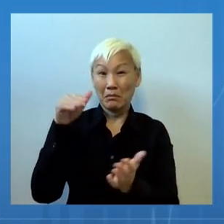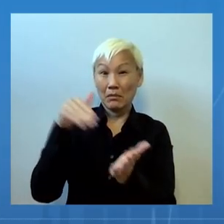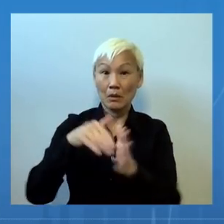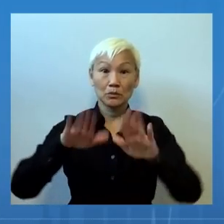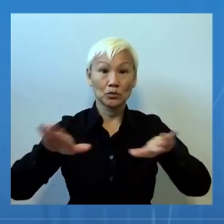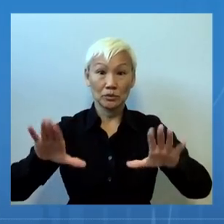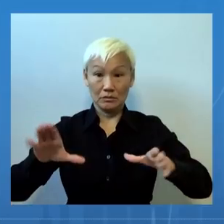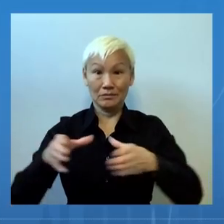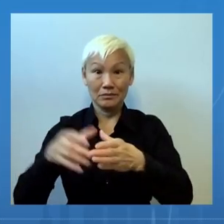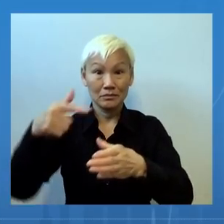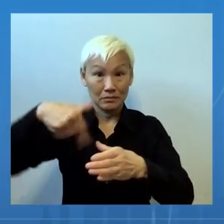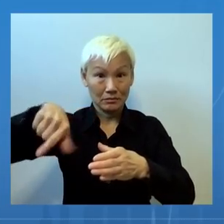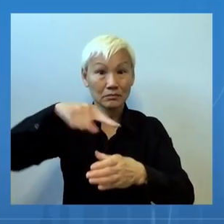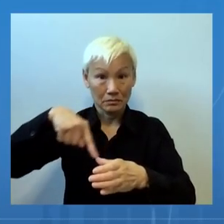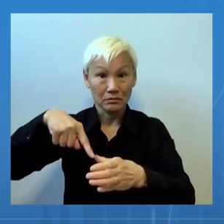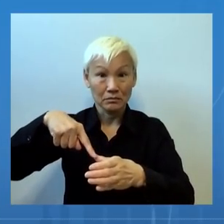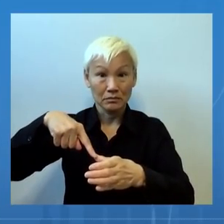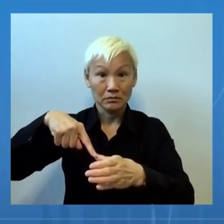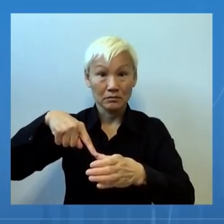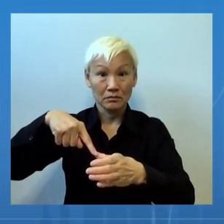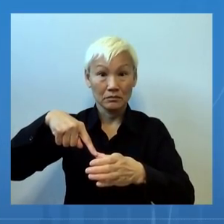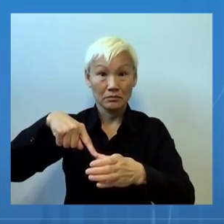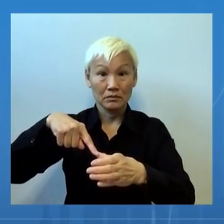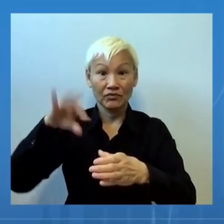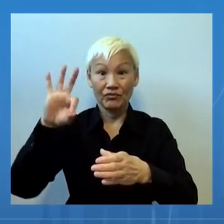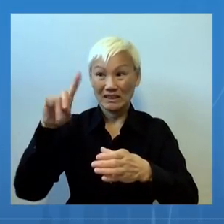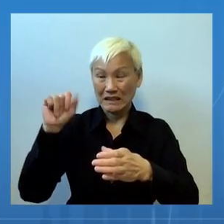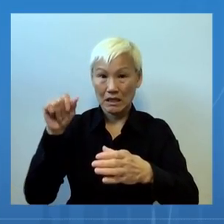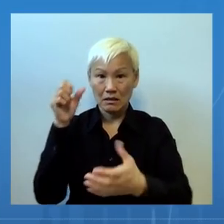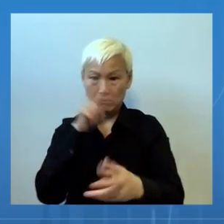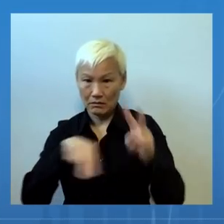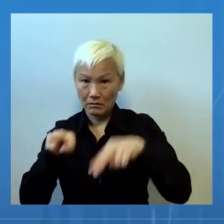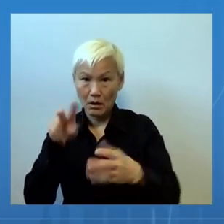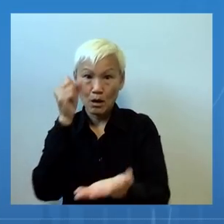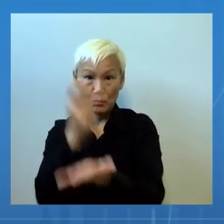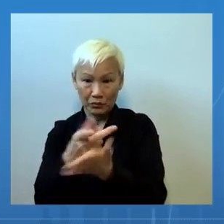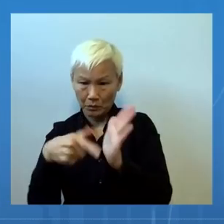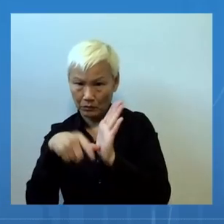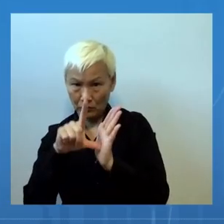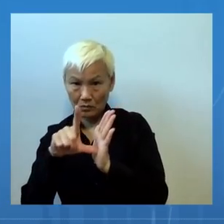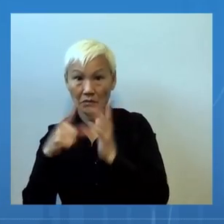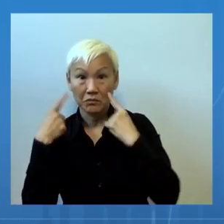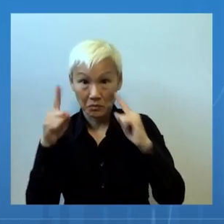and FDA reviewed effectiveness and immune response data. In the clinical trial,